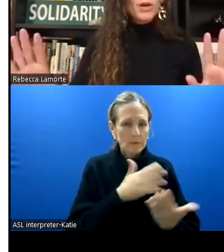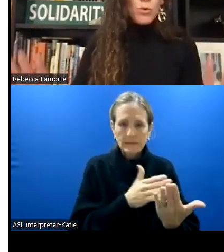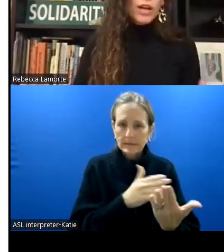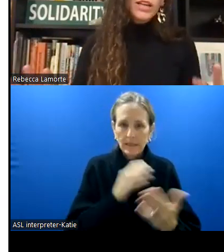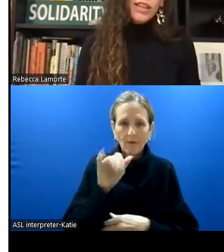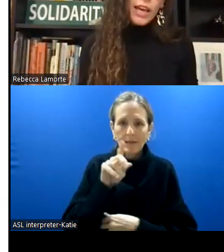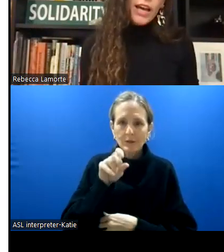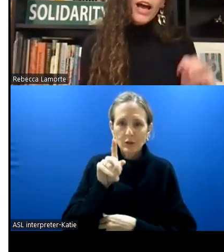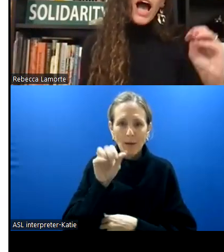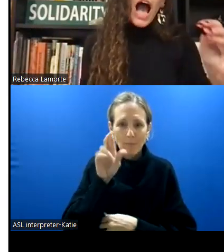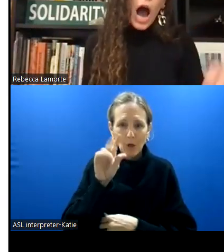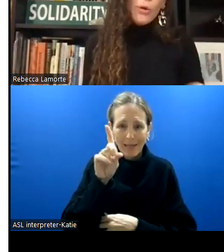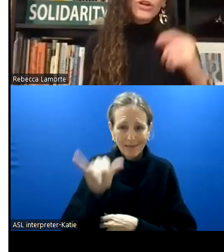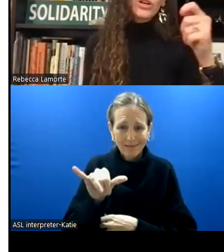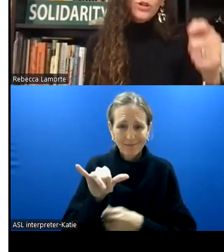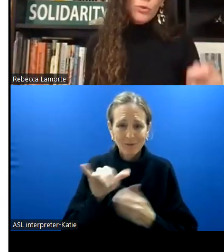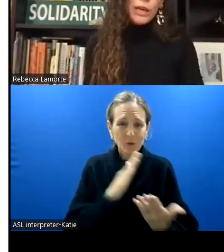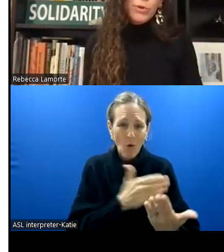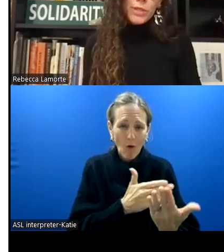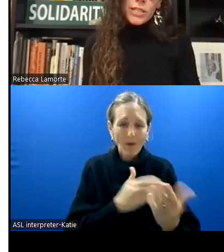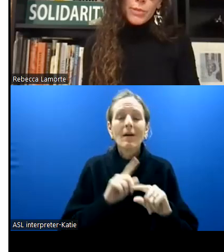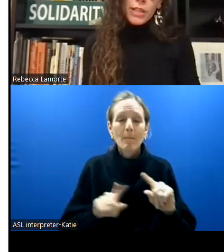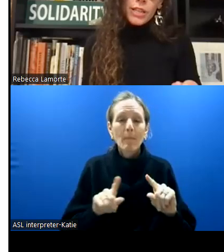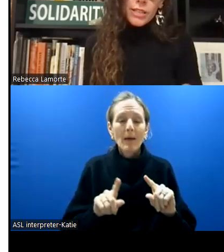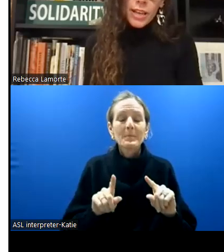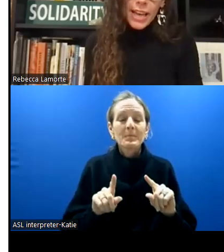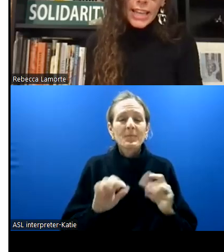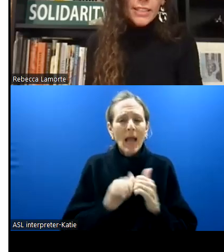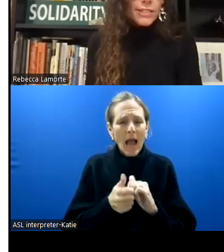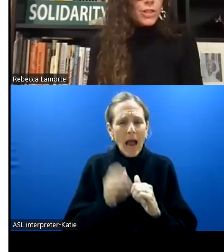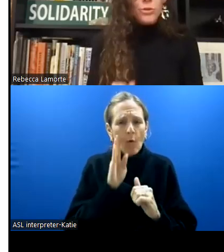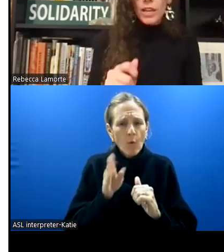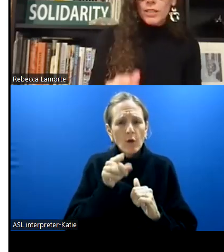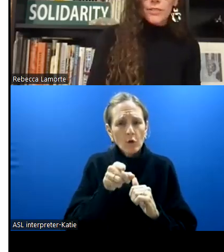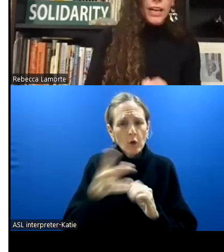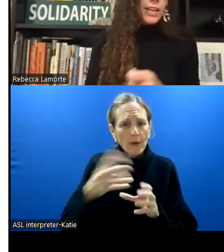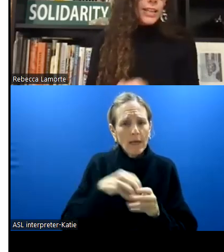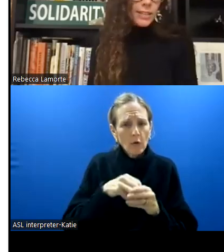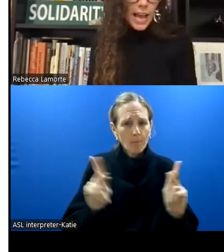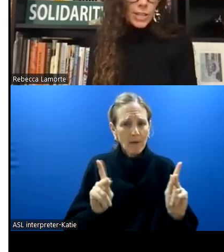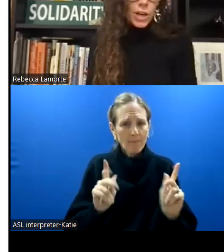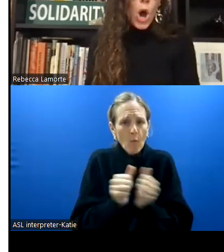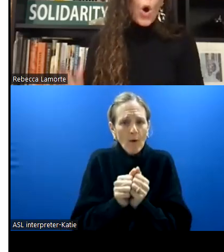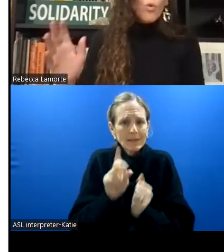But I want you to think, how are you gonna include people with disabilities in this issue, in this event, in this action?